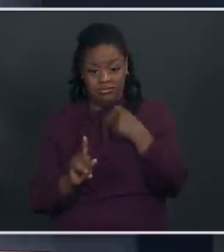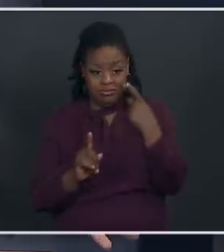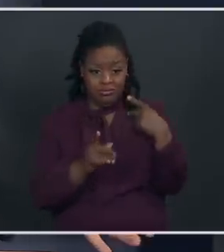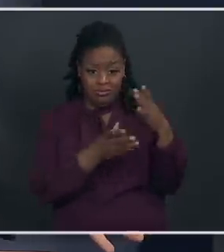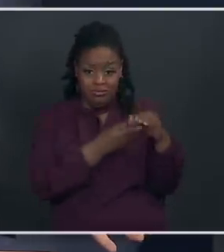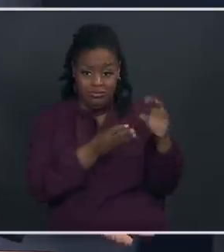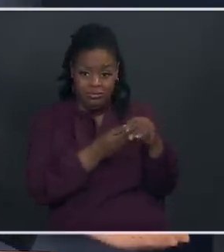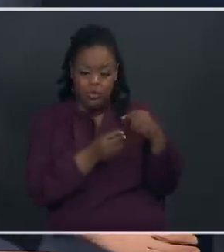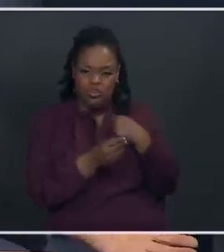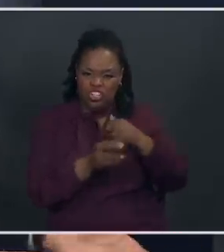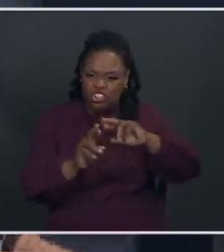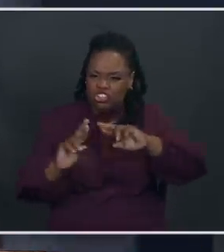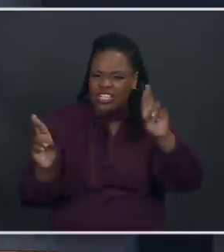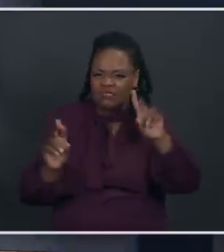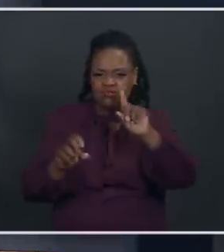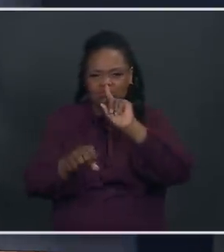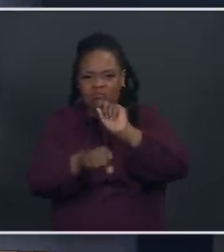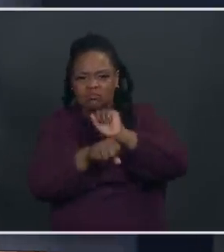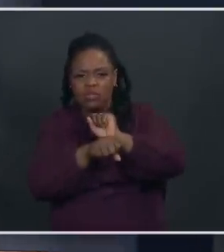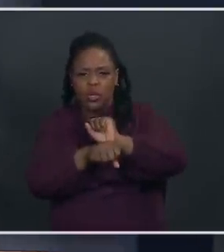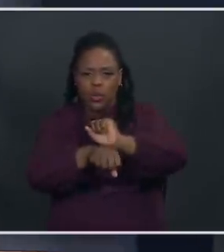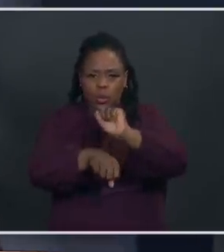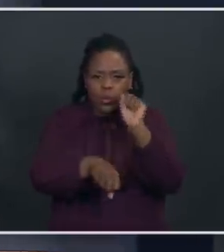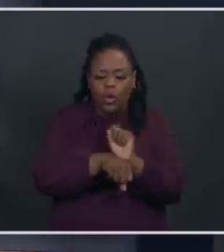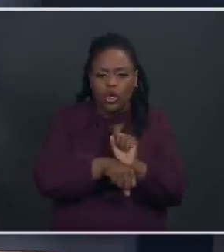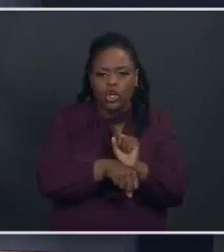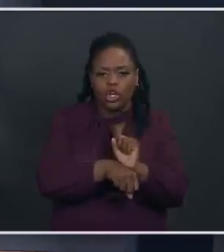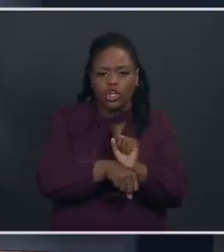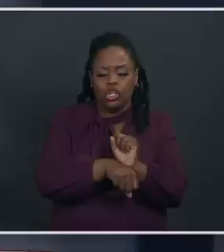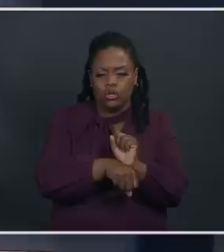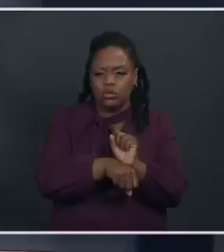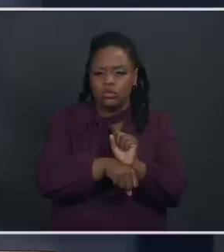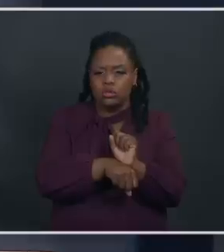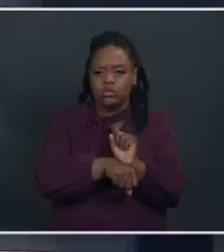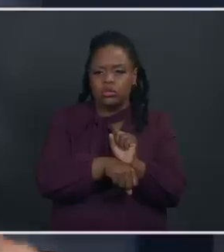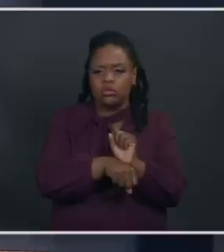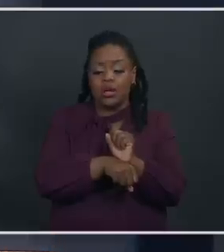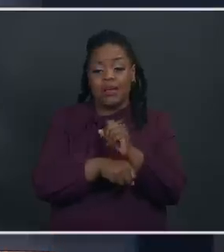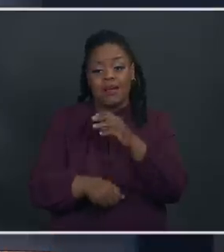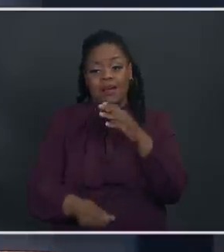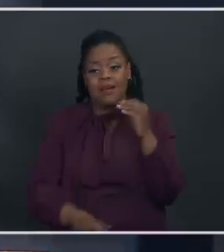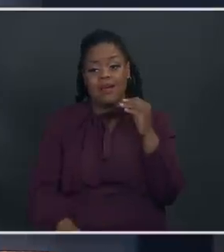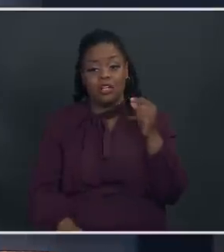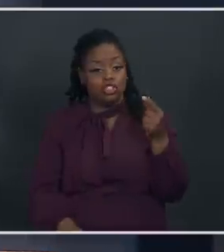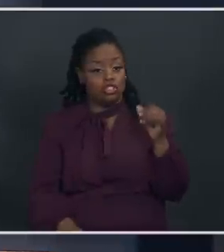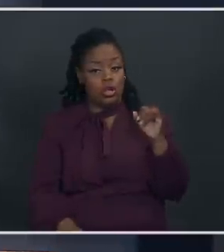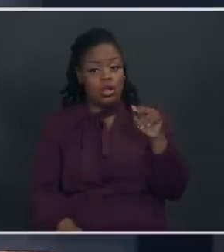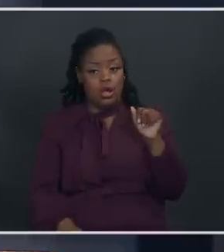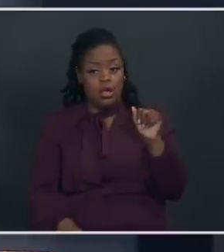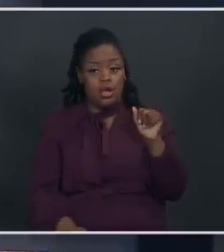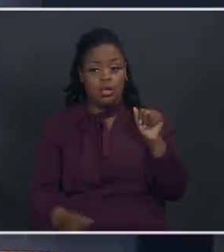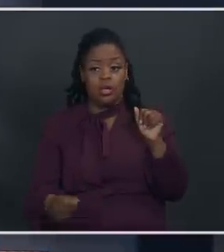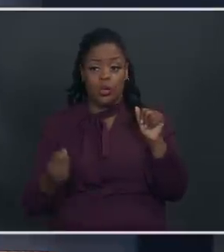to help inform her and the folks she's working with, what we're picking up abroad and what people are doing abroad